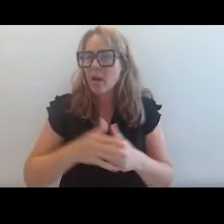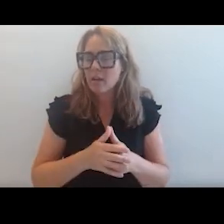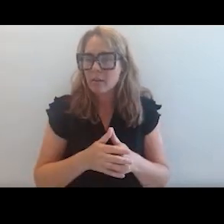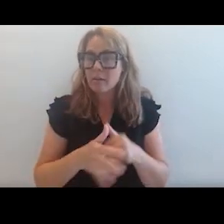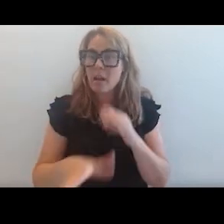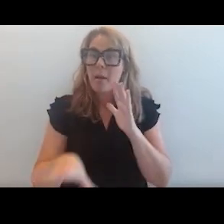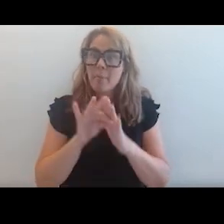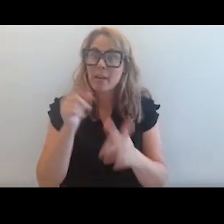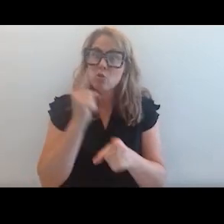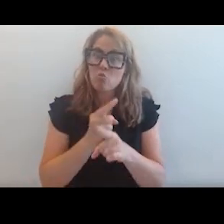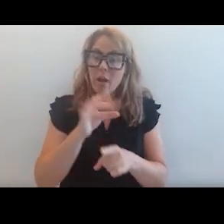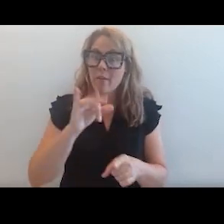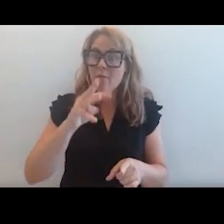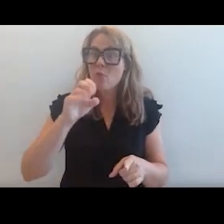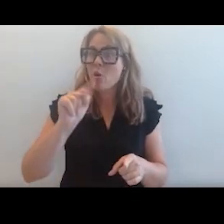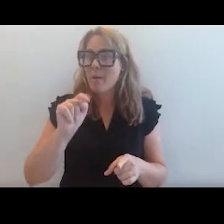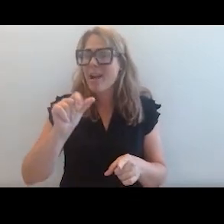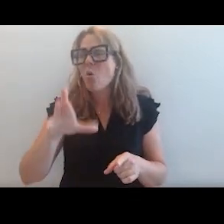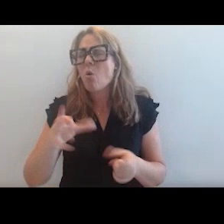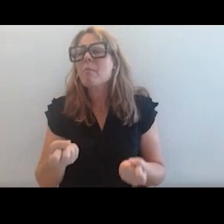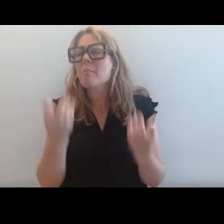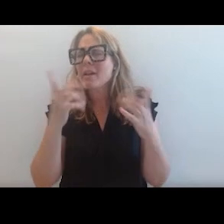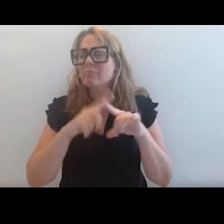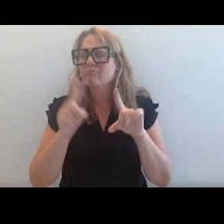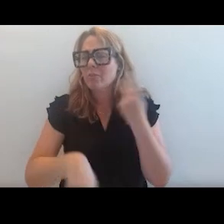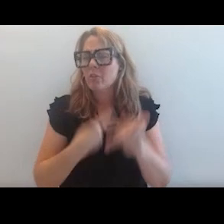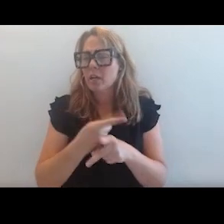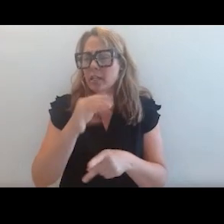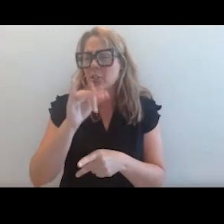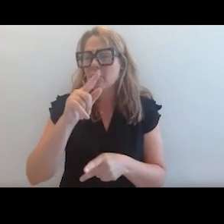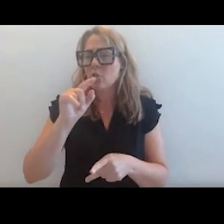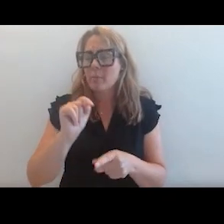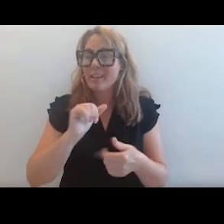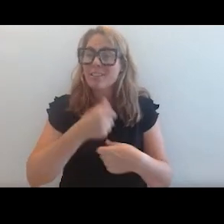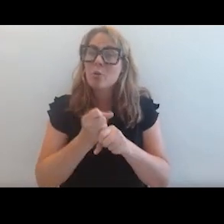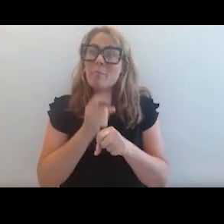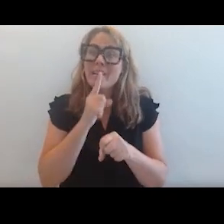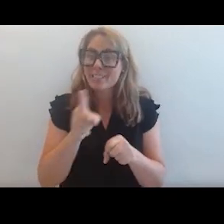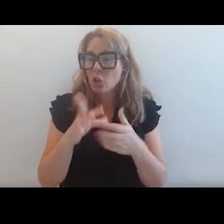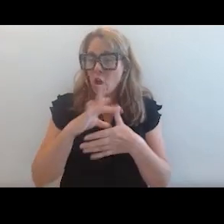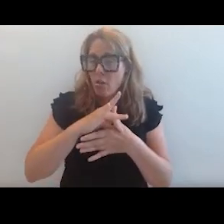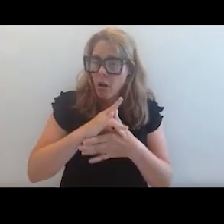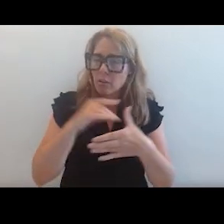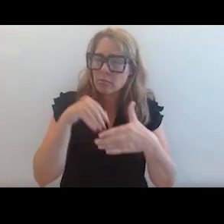Choose the right format, or multiple formats, to ensure the content is accessible, engaging,